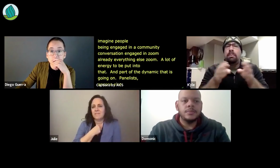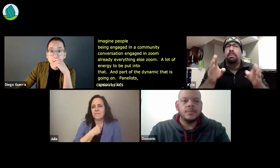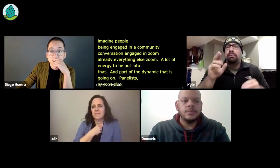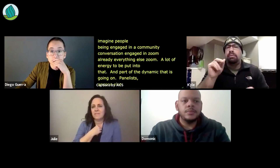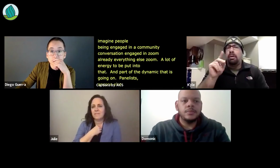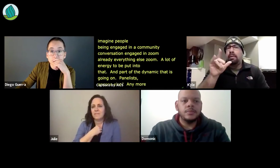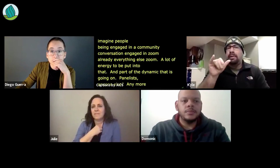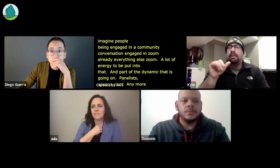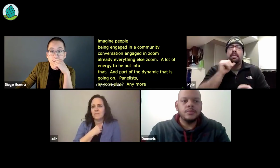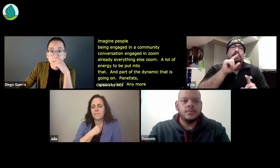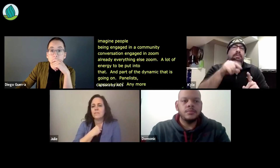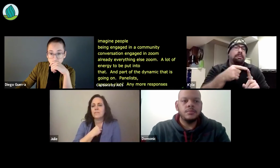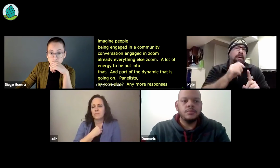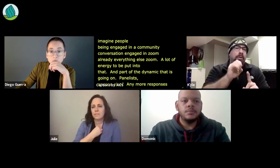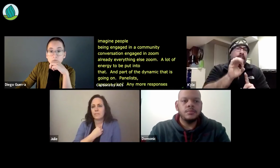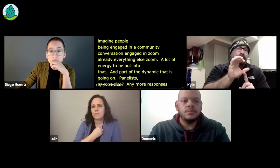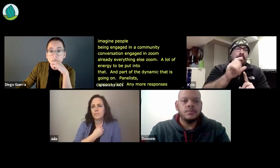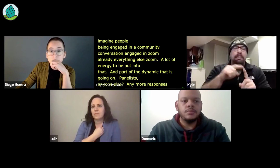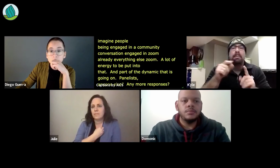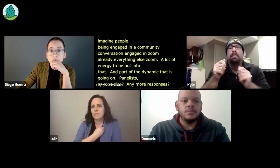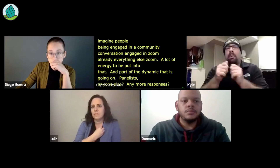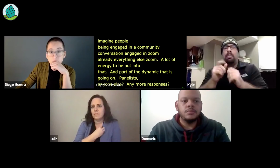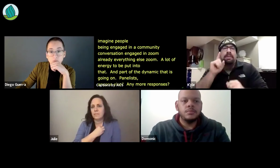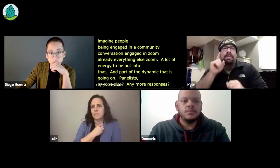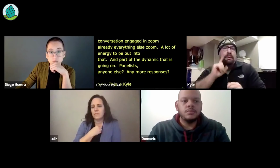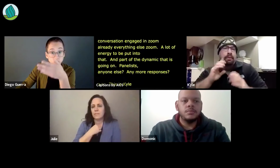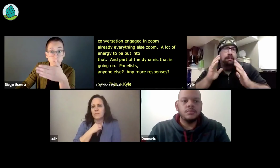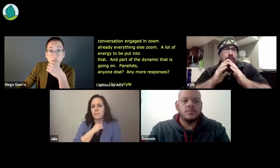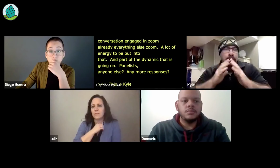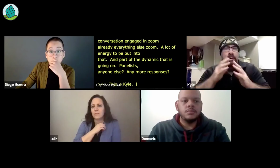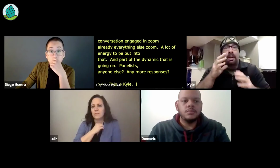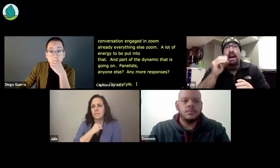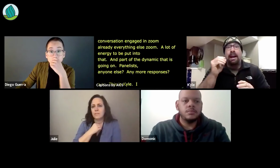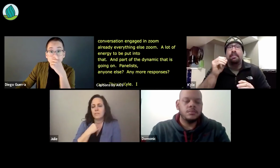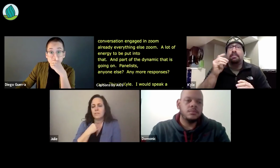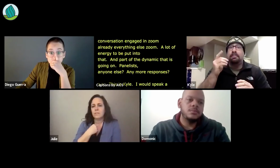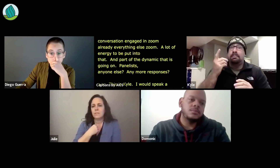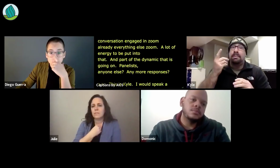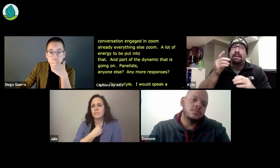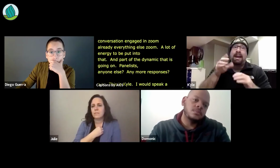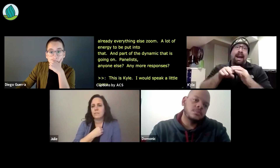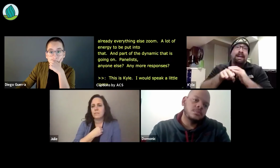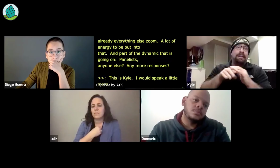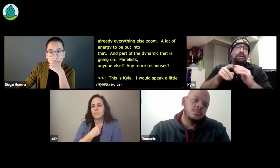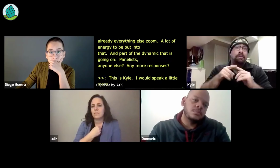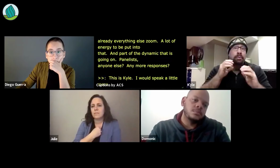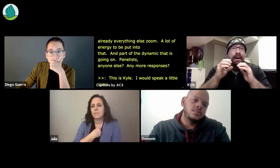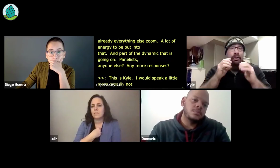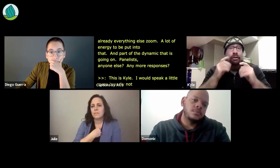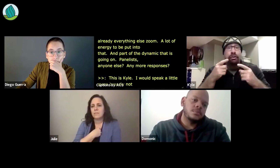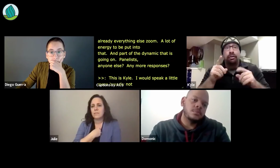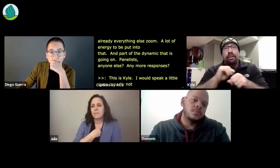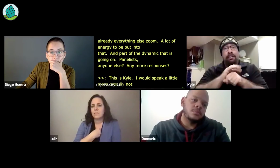not about EFC but more of the deaf community at large and access to communication during the pandemic.